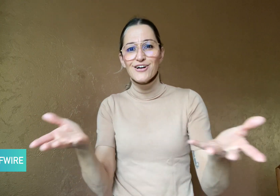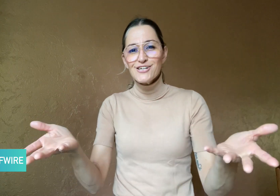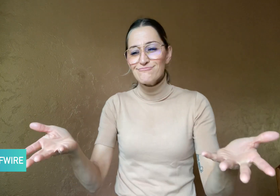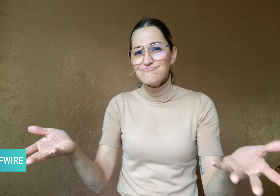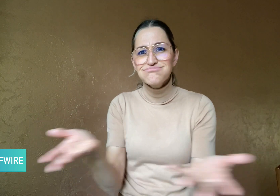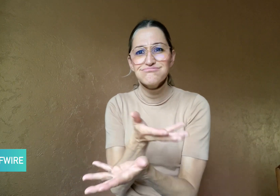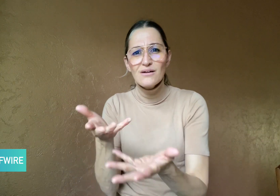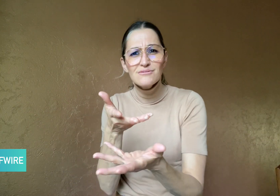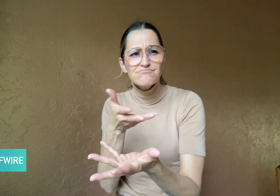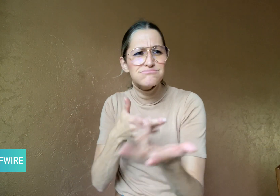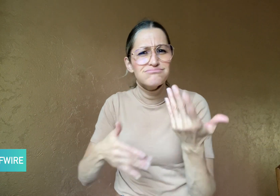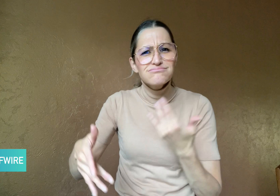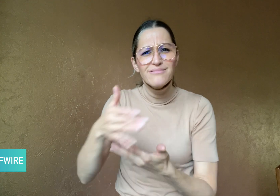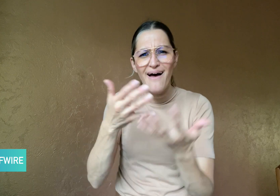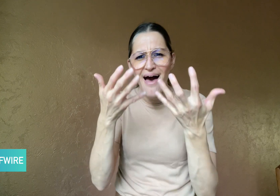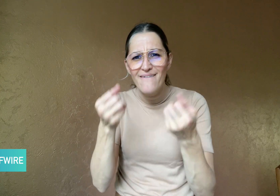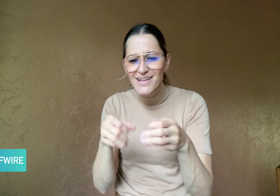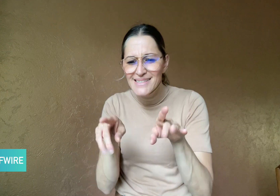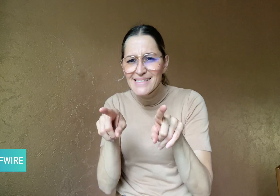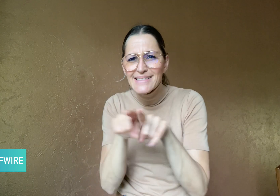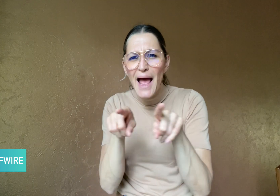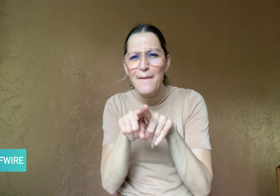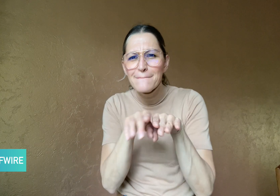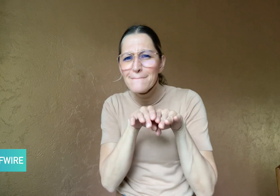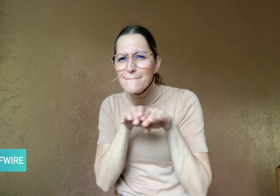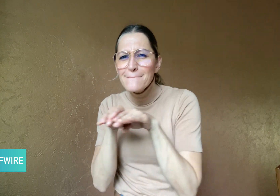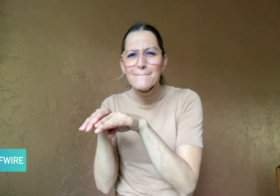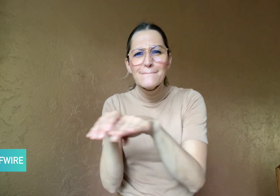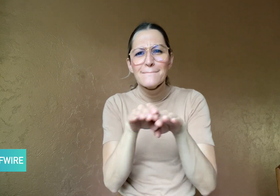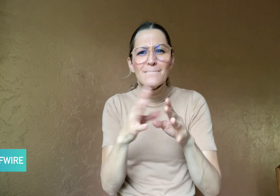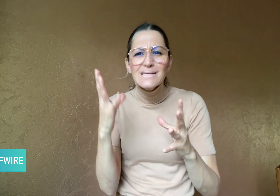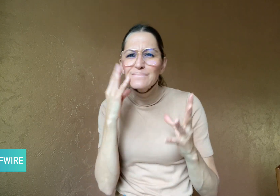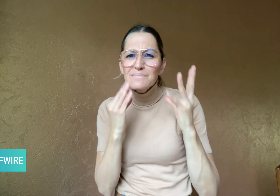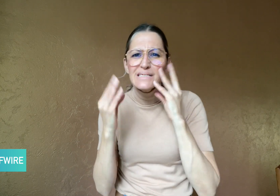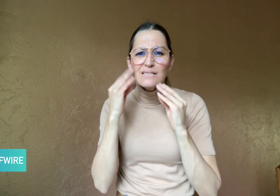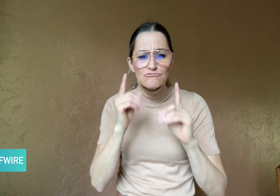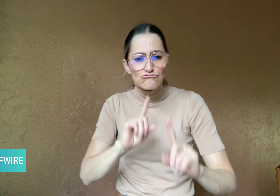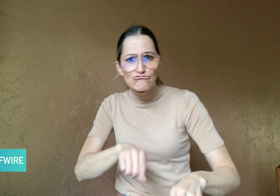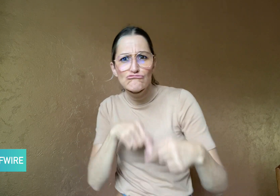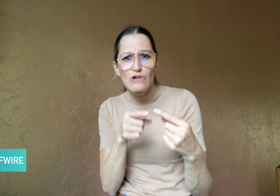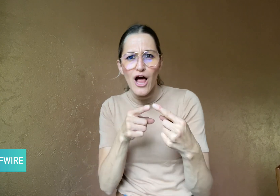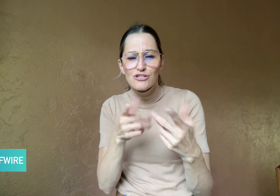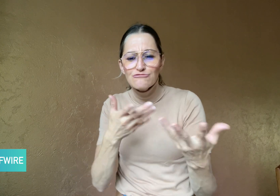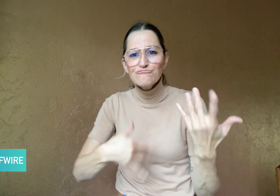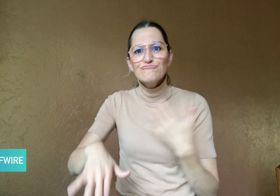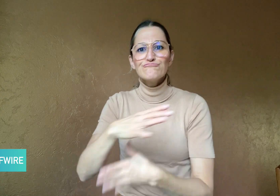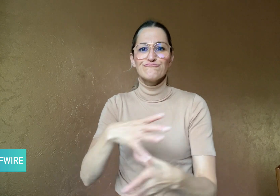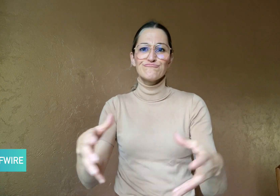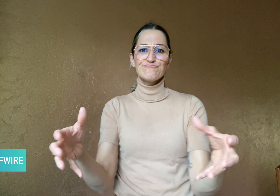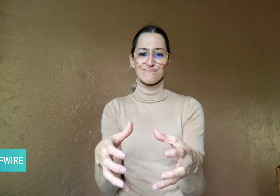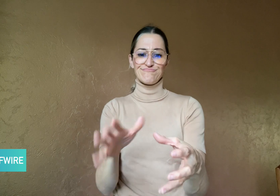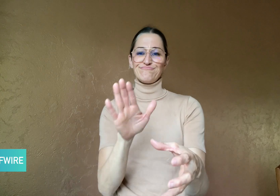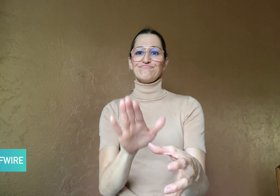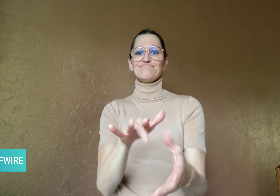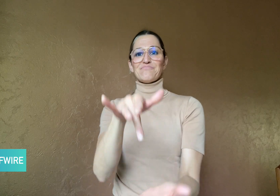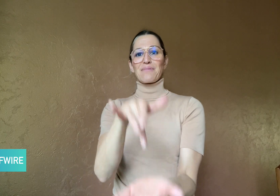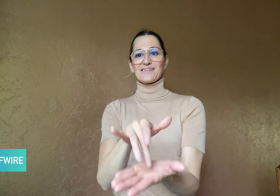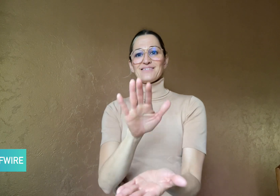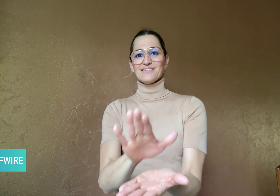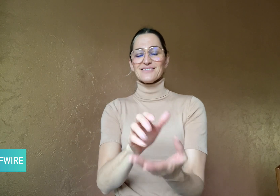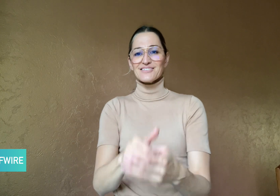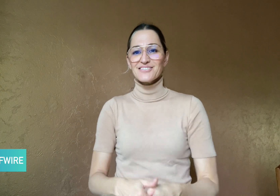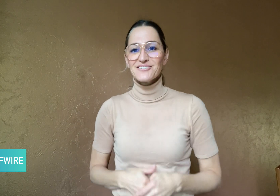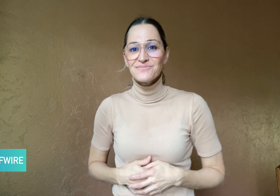similar experiences and challenges.